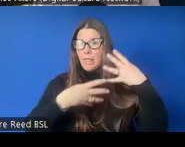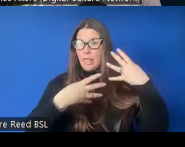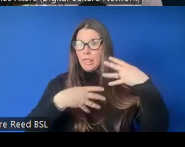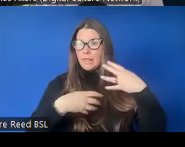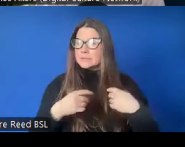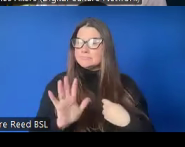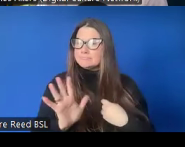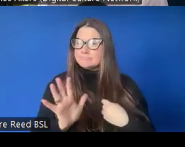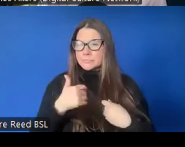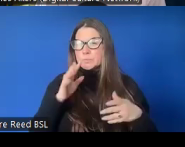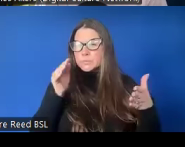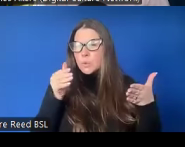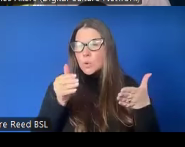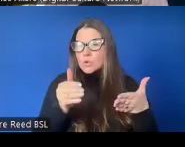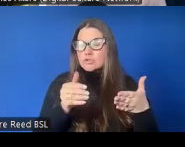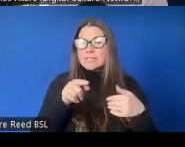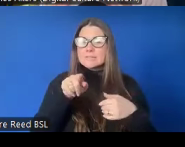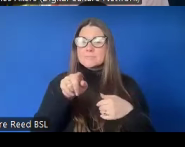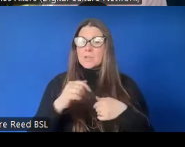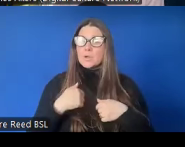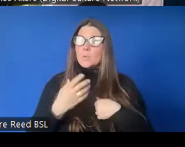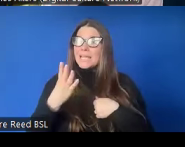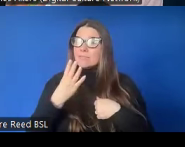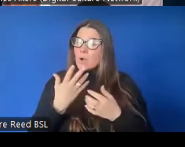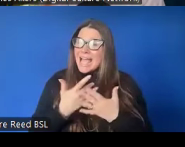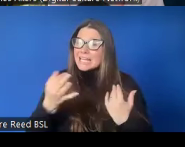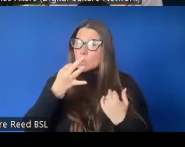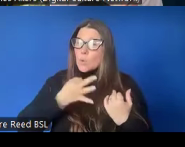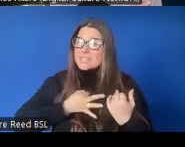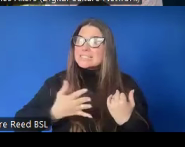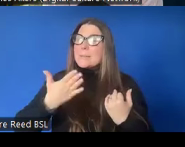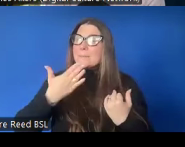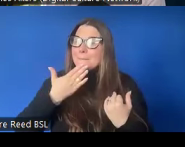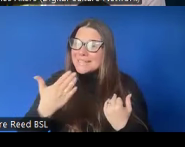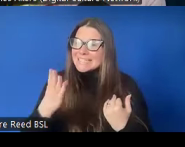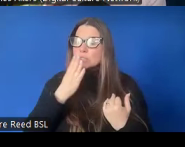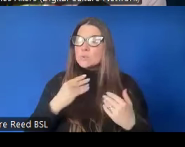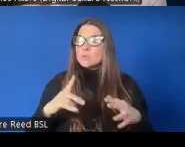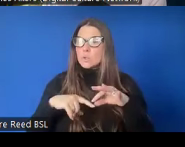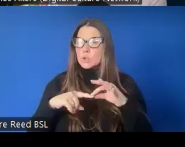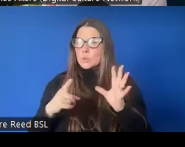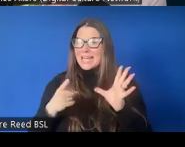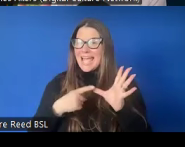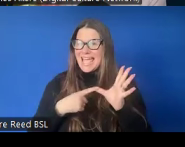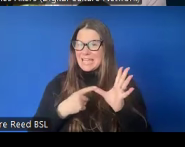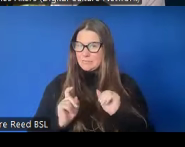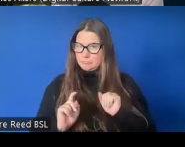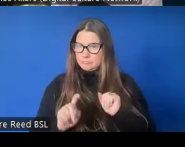We're using the Q&A function if you have any questions, so please put things in there. The person managing that and the chat today is